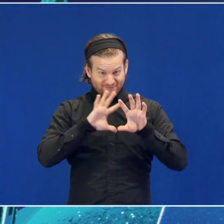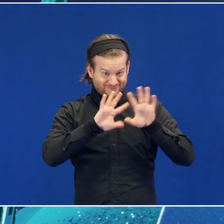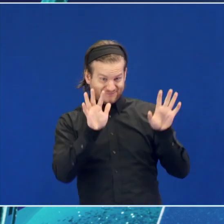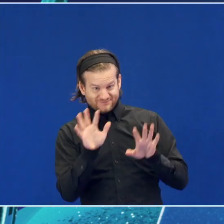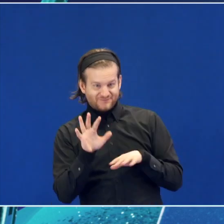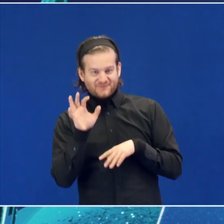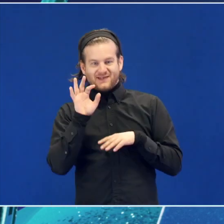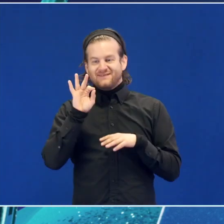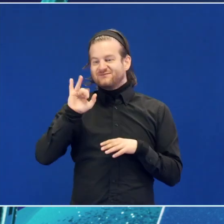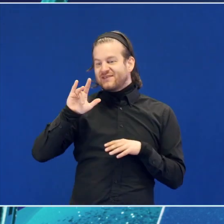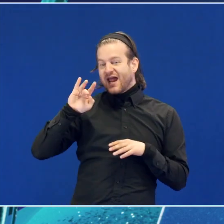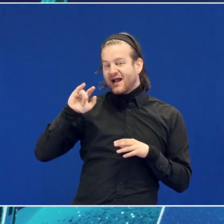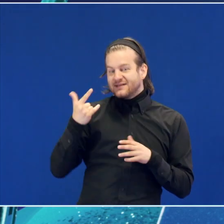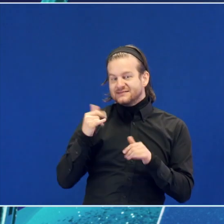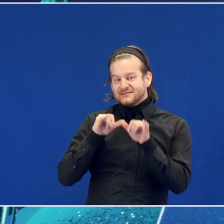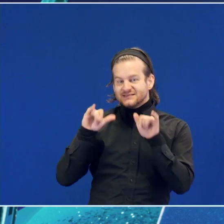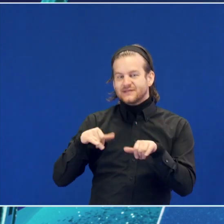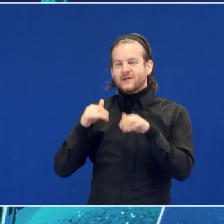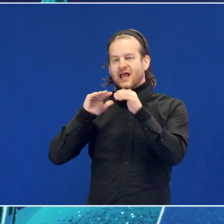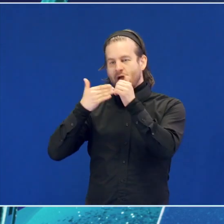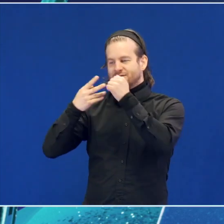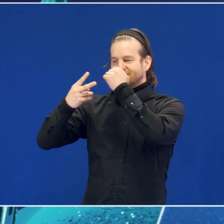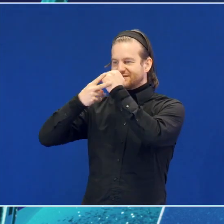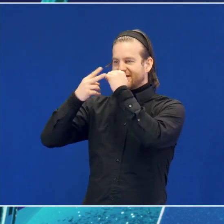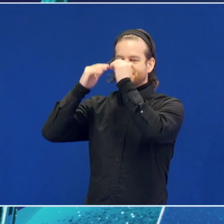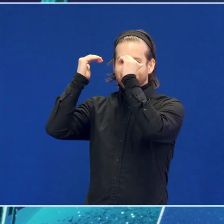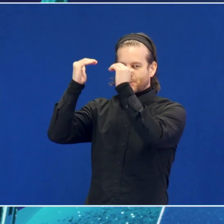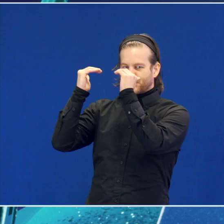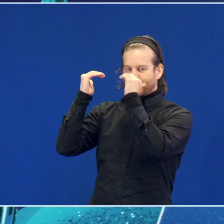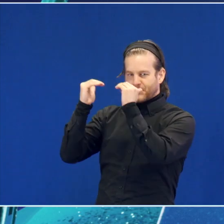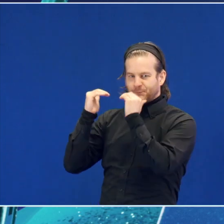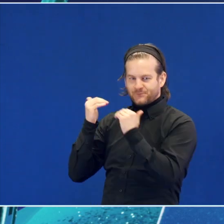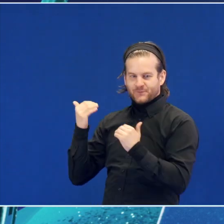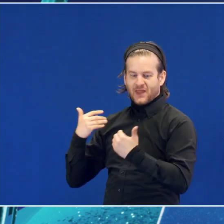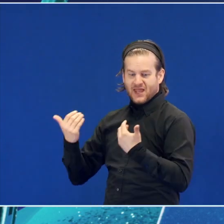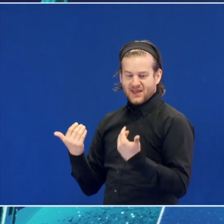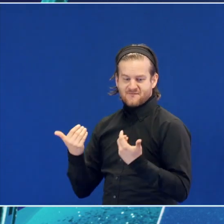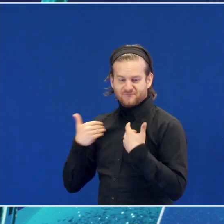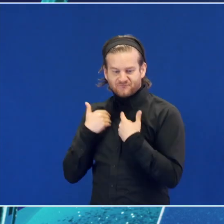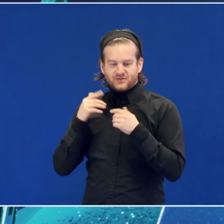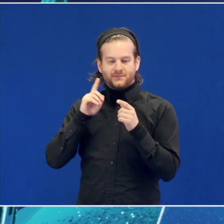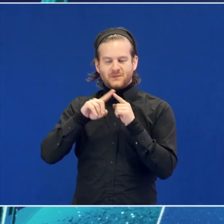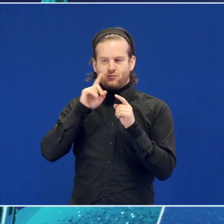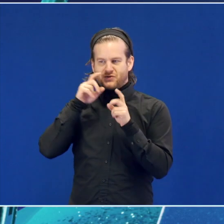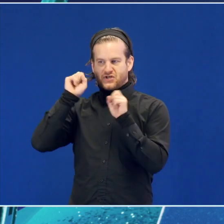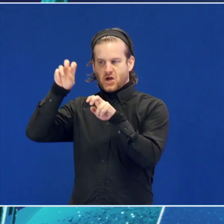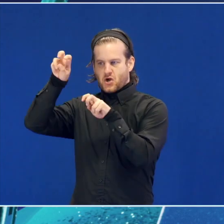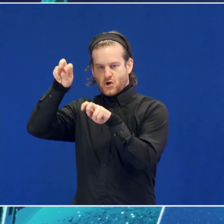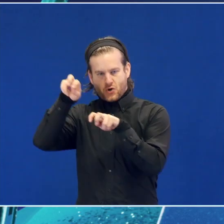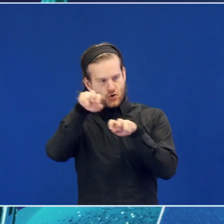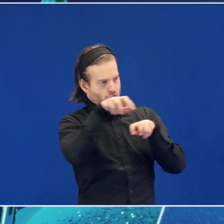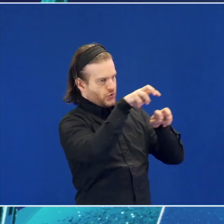there are all kinds of things you can do. You can integrate it into automated tests that happen as well. So you write an automated test